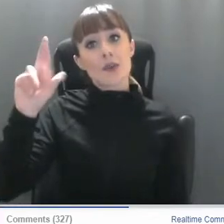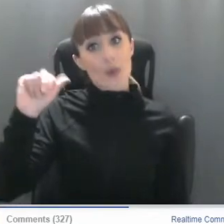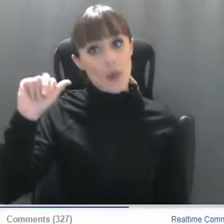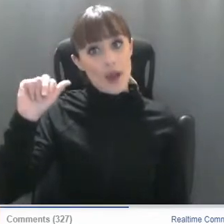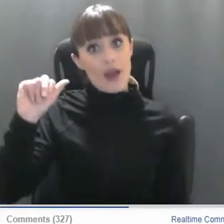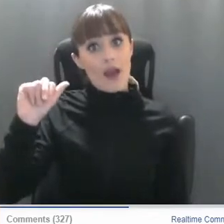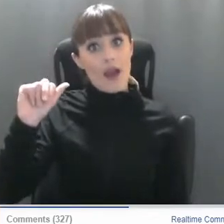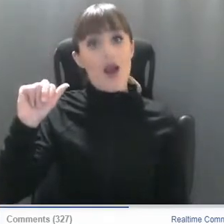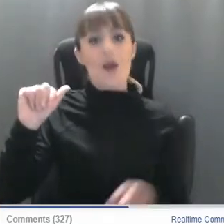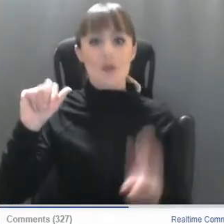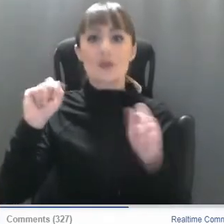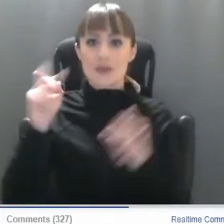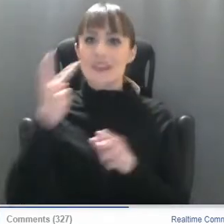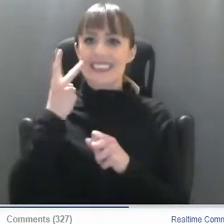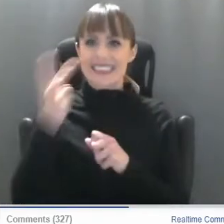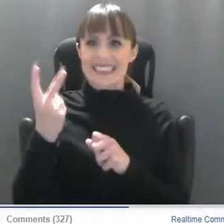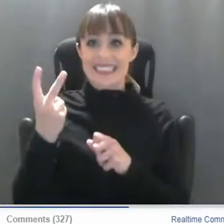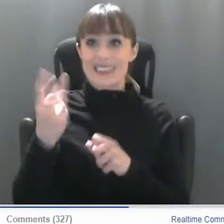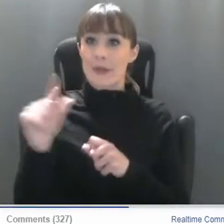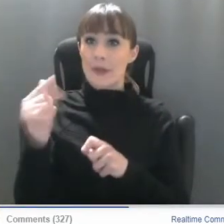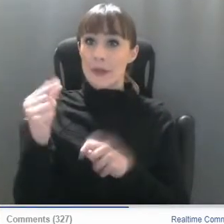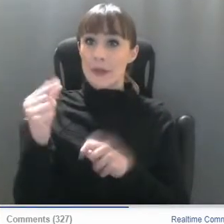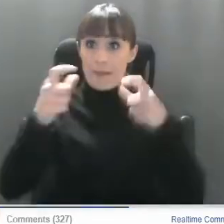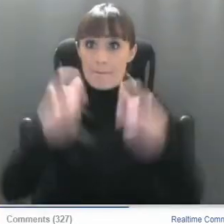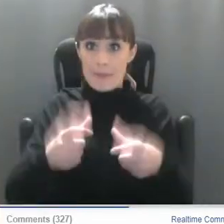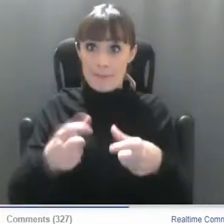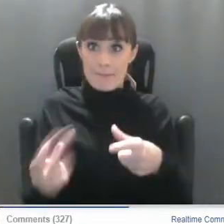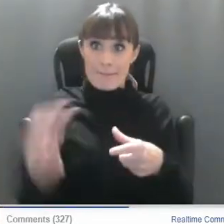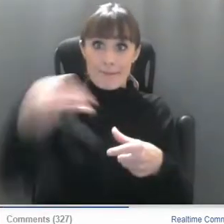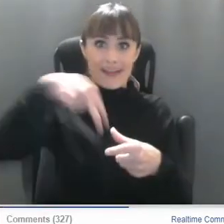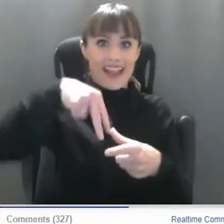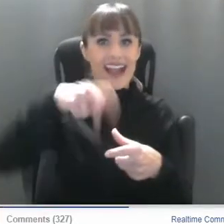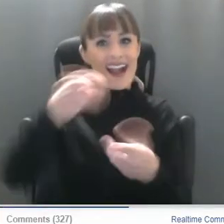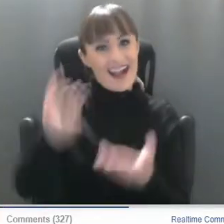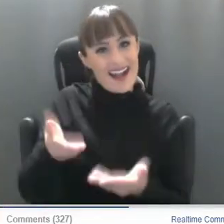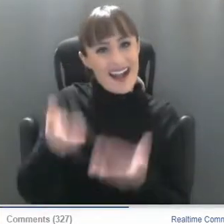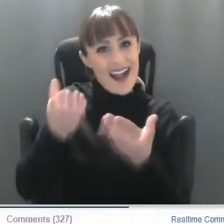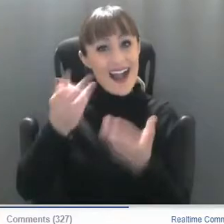we can keep proper distance. Nora- oh goodness. Look who I see across the way,